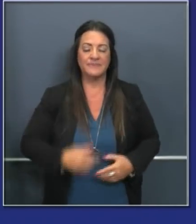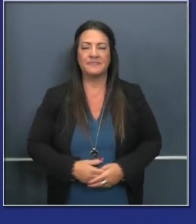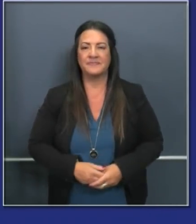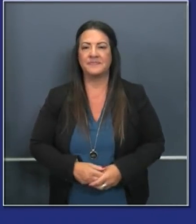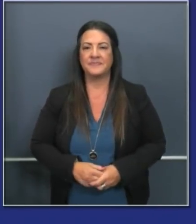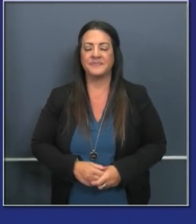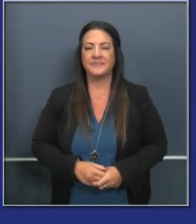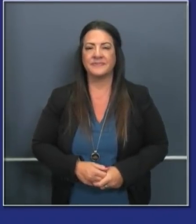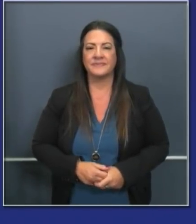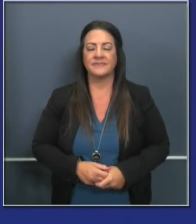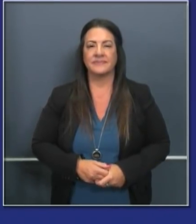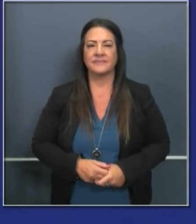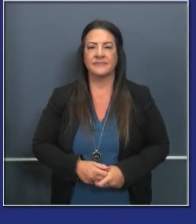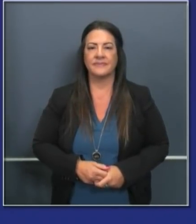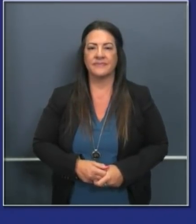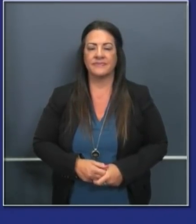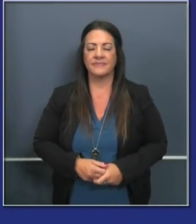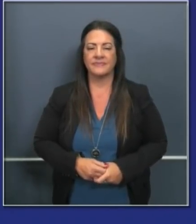AGAINST COVID-19 AND WITH THAT